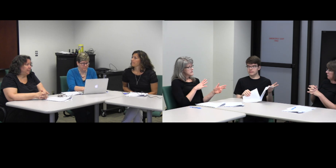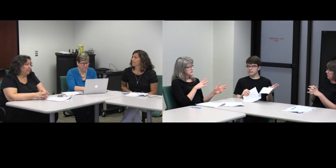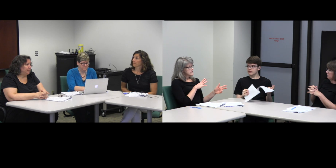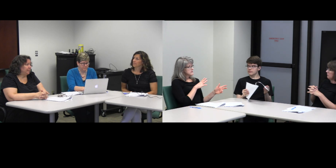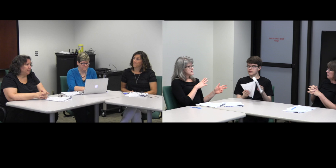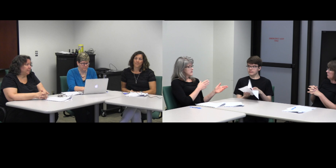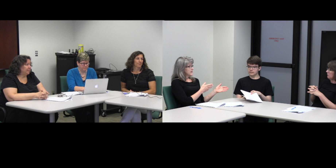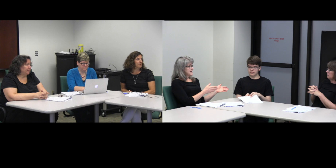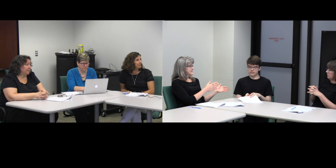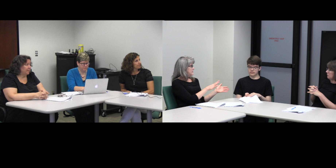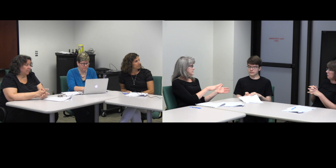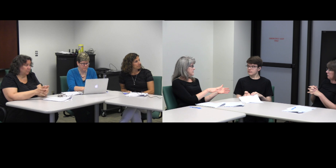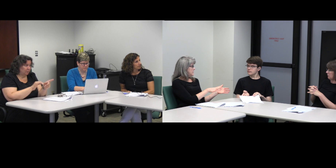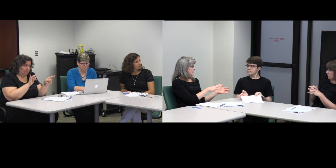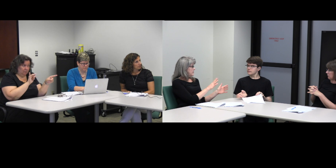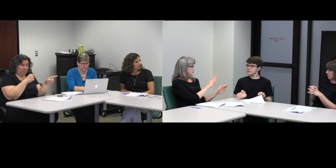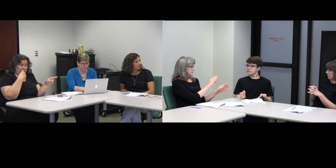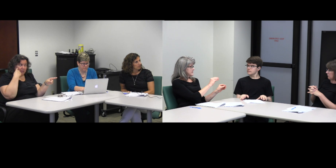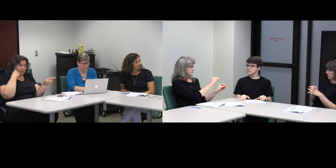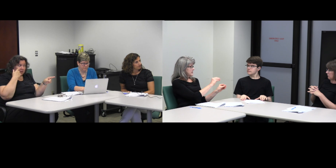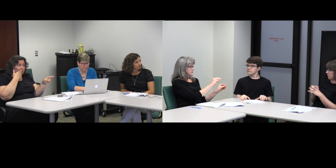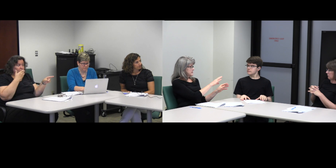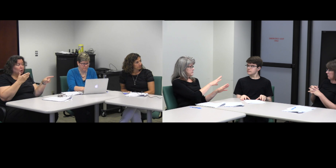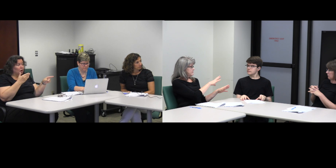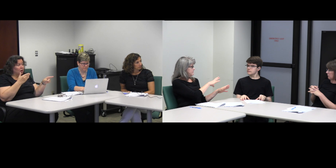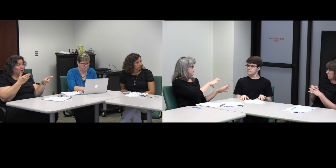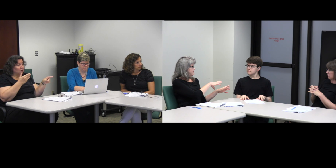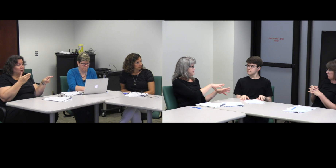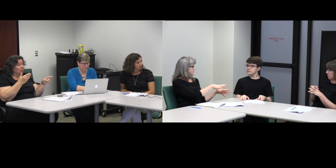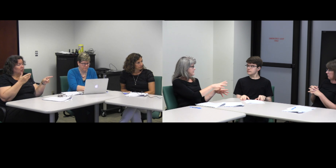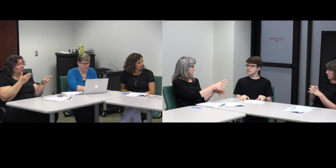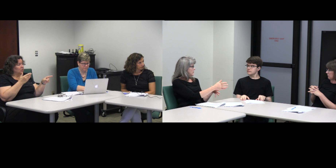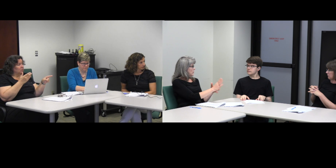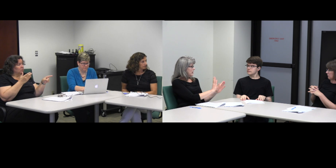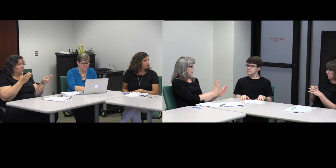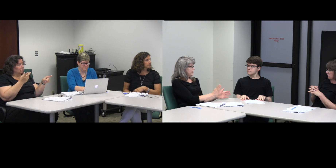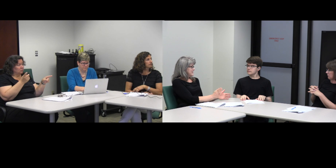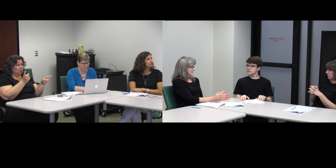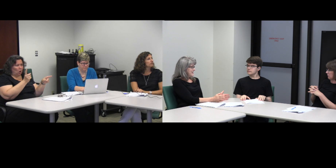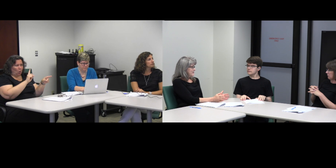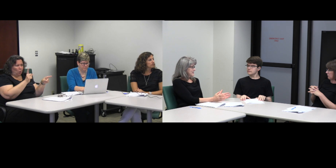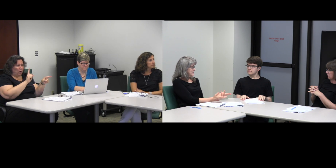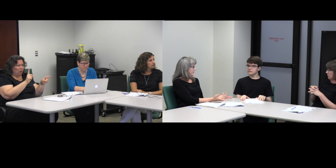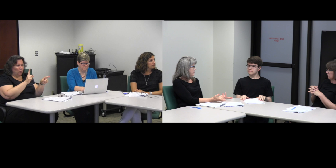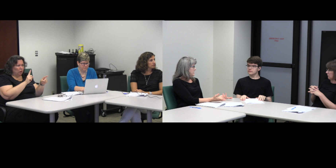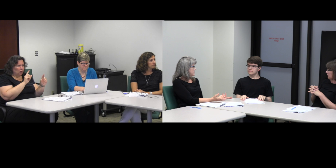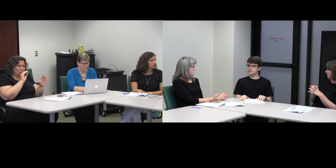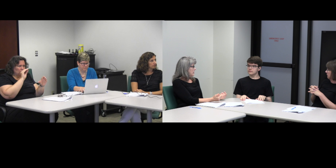Mary: So, that sounds good. Are you guys going to... Where are you going to save this information?